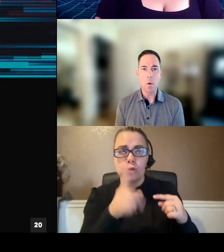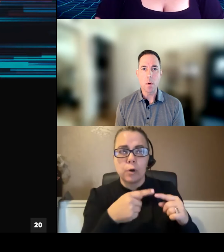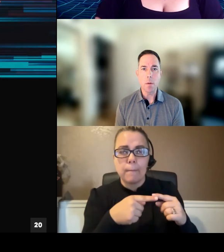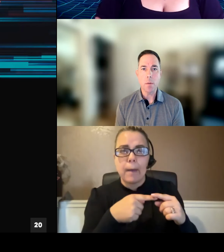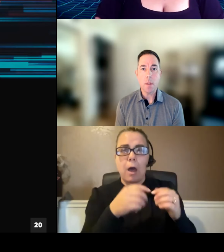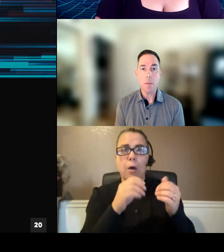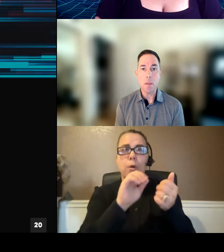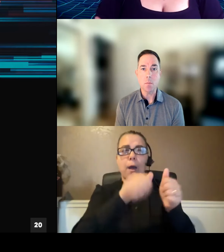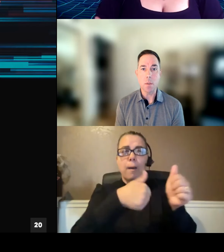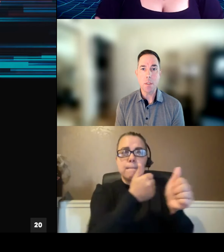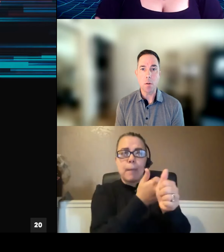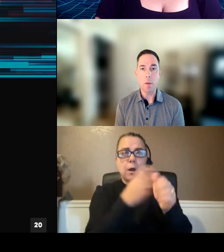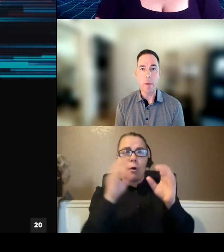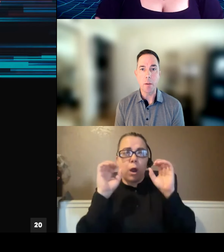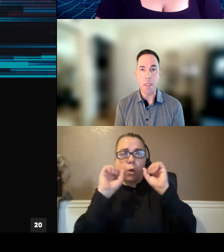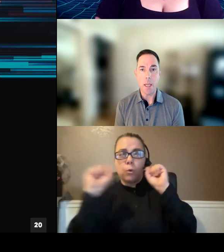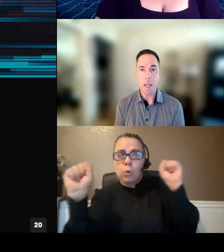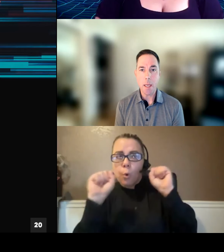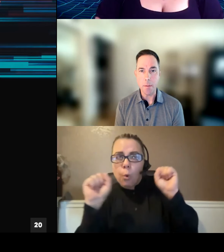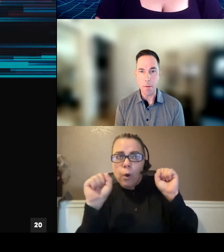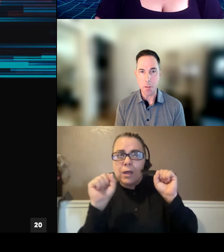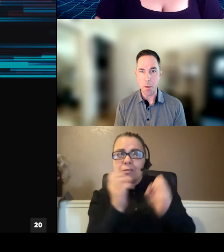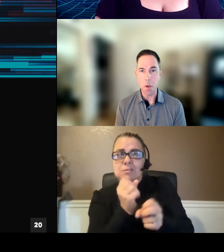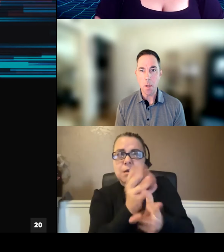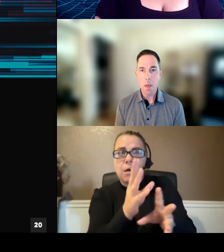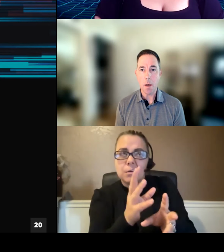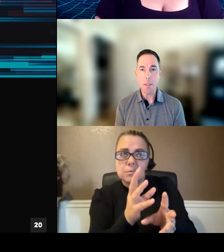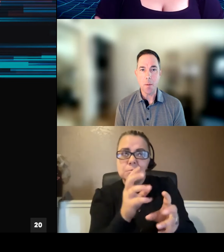would you think of these would still be manually added? A note come honestly I'm